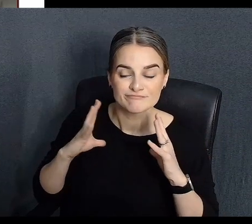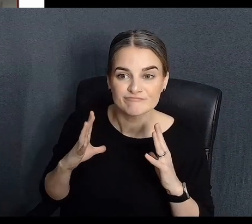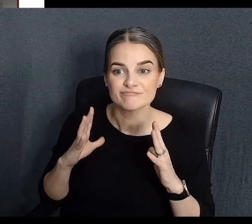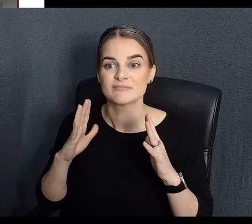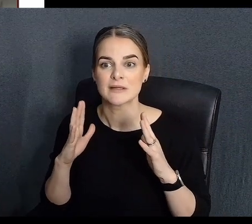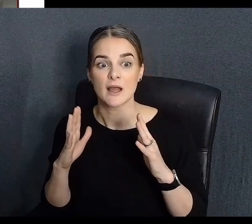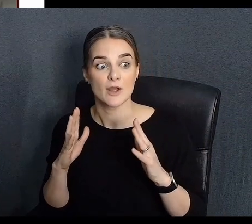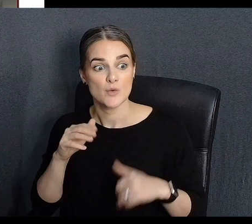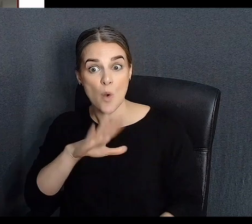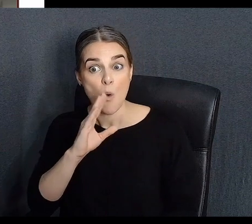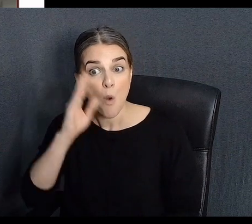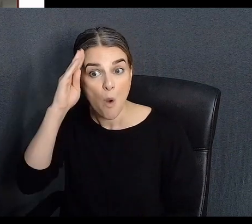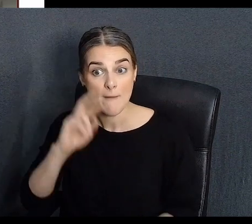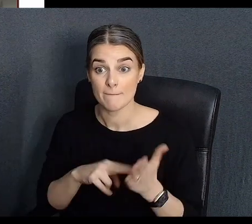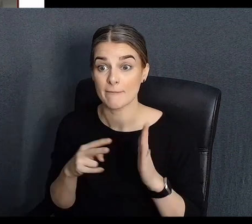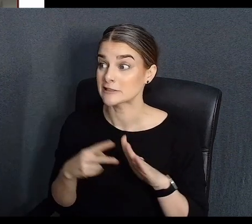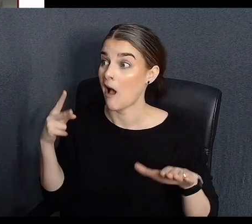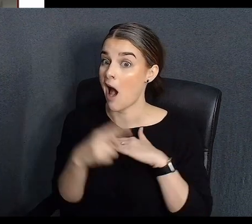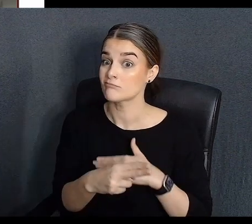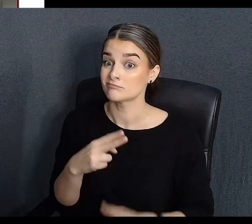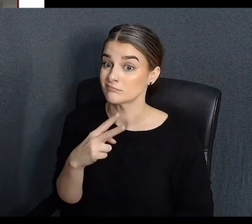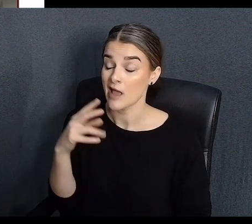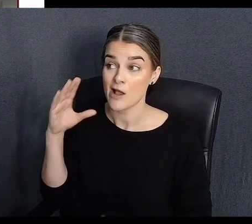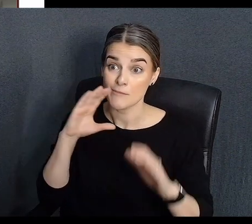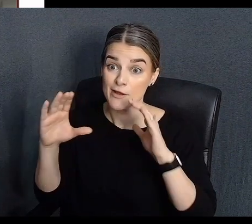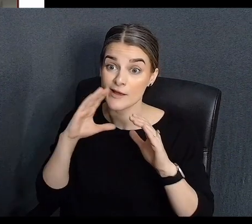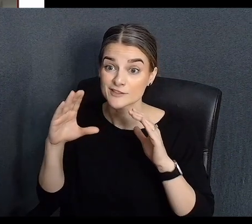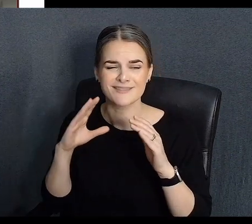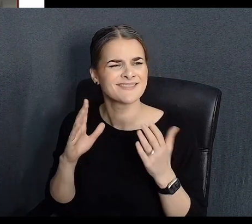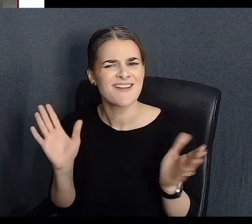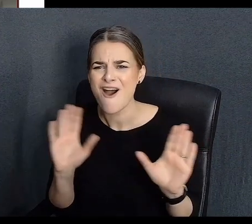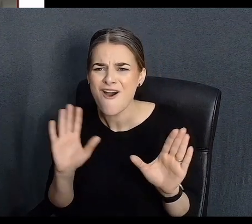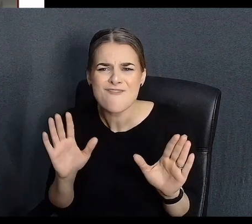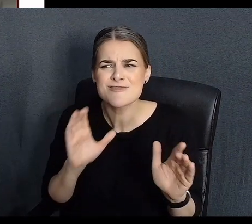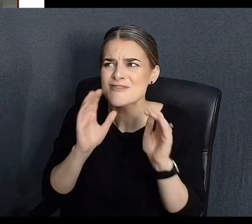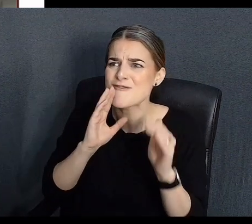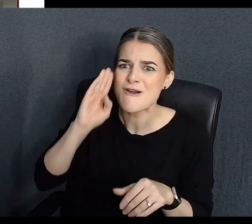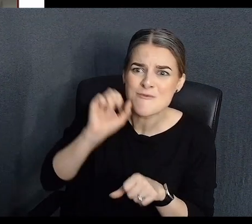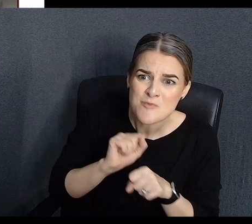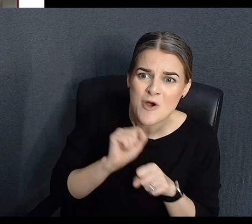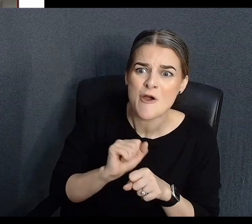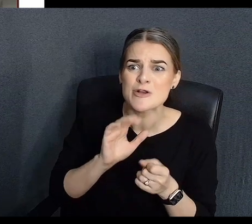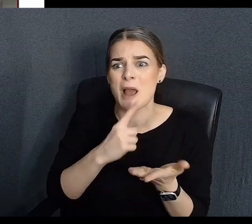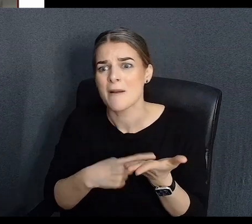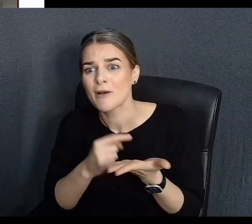You still need to be able to communicate, and do your homework, talk about school, those types of things. But sometimes, then that becomes up